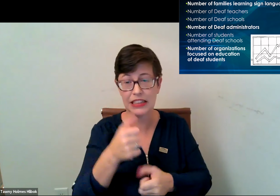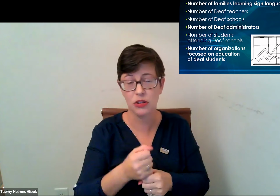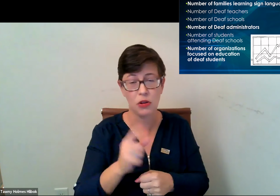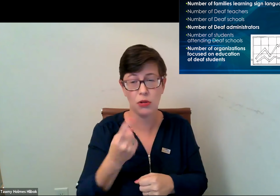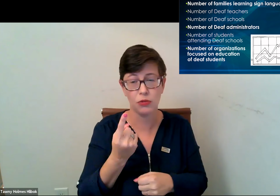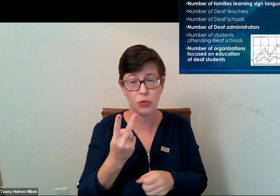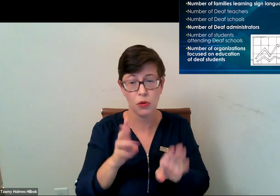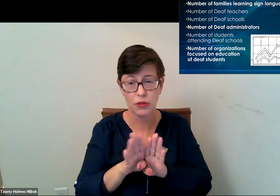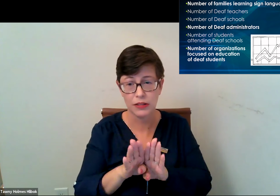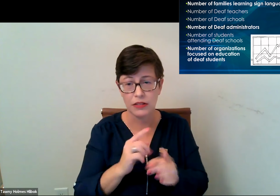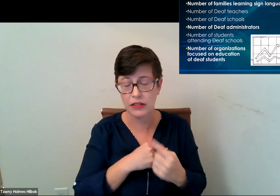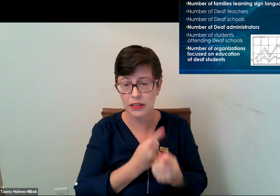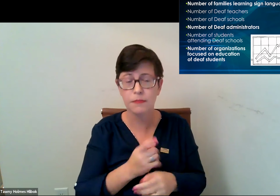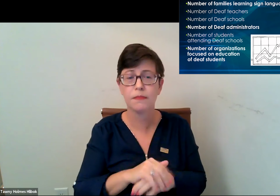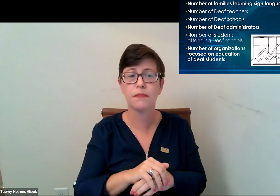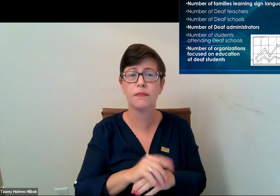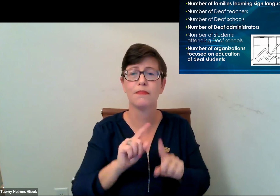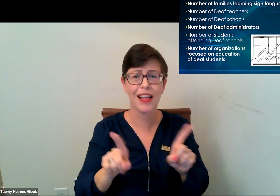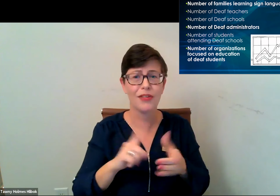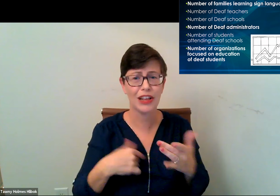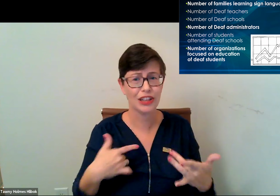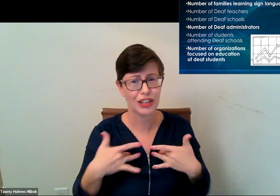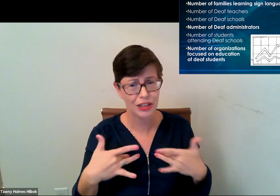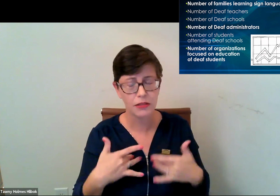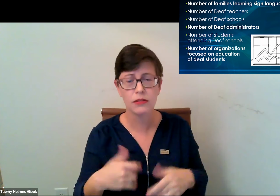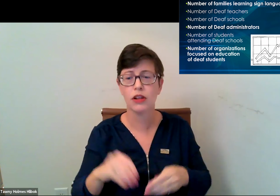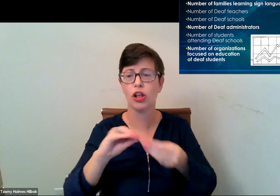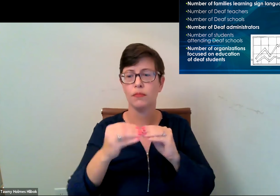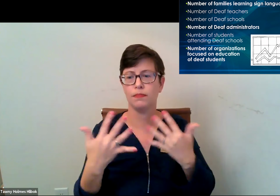has been relatively stable only there have only been one or two closings recently.